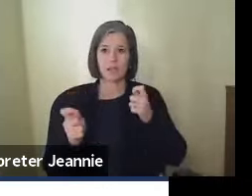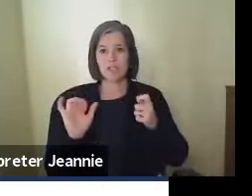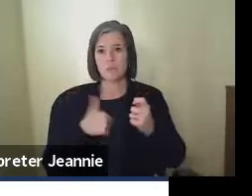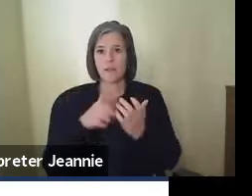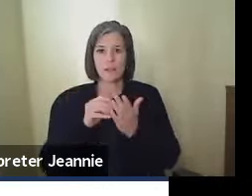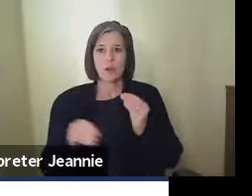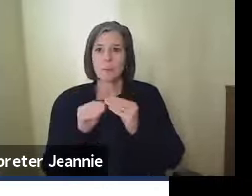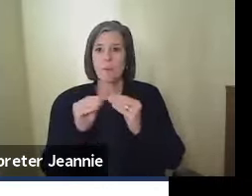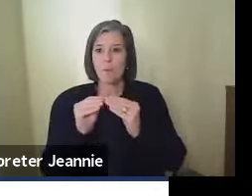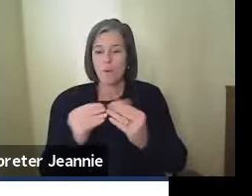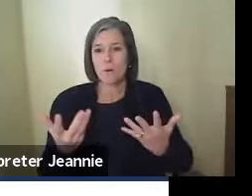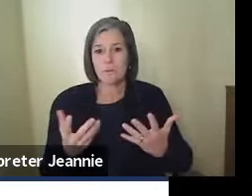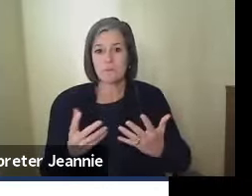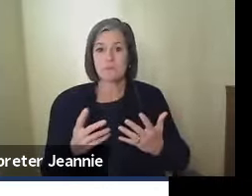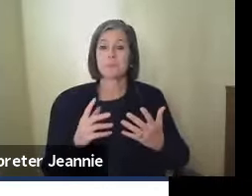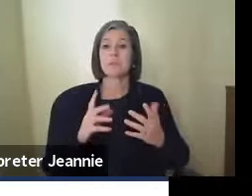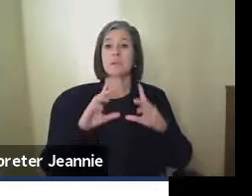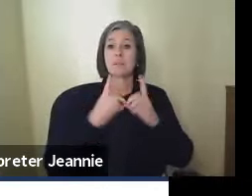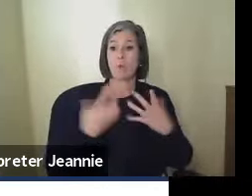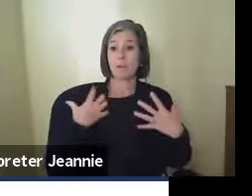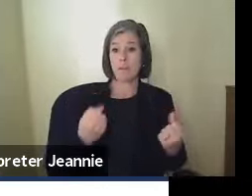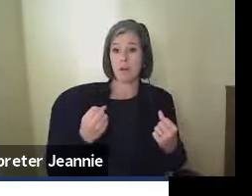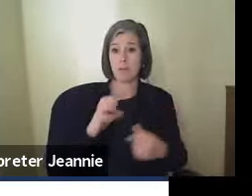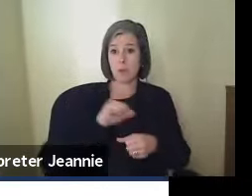So the Department of Health's COVID website is the